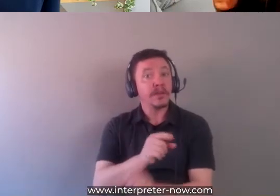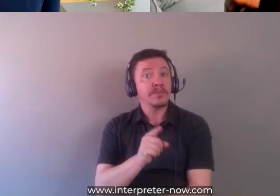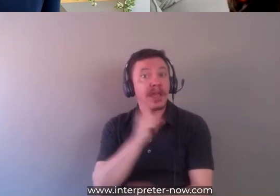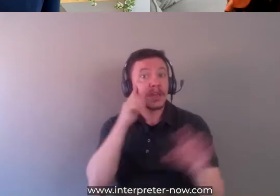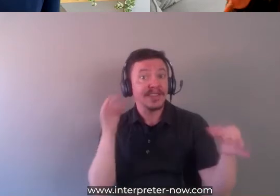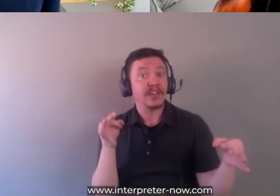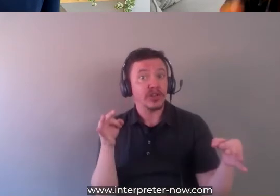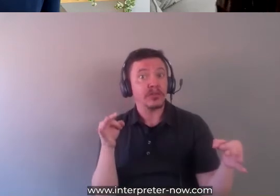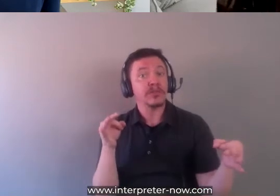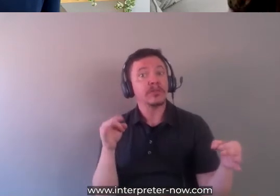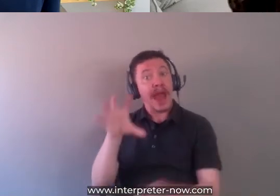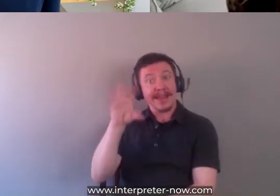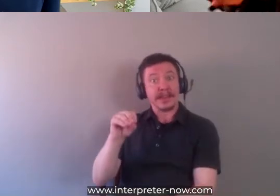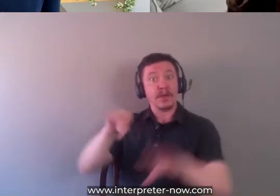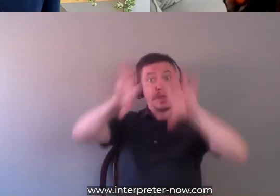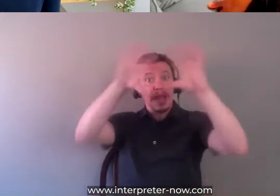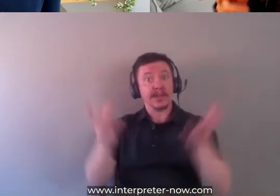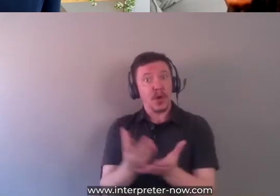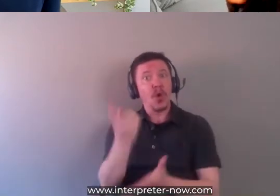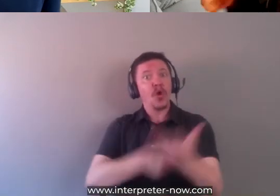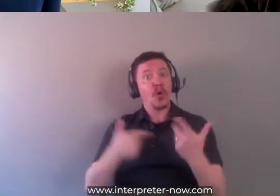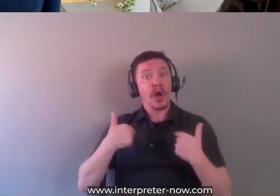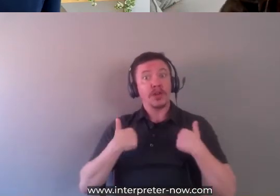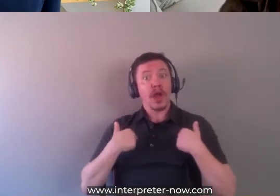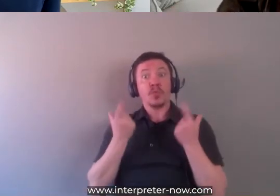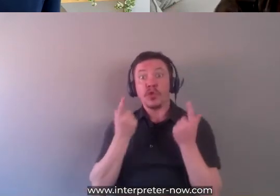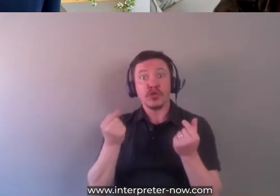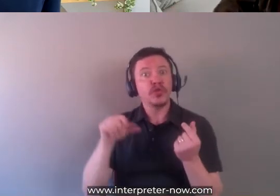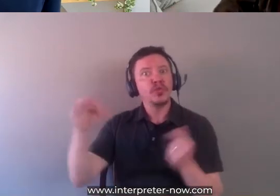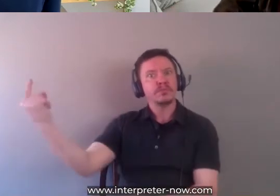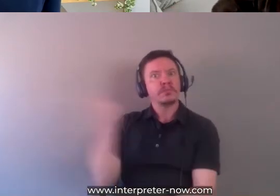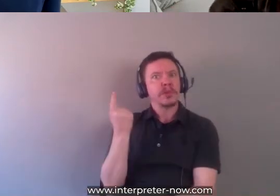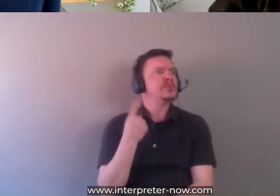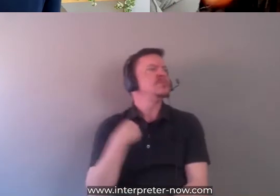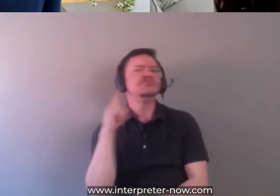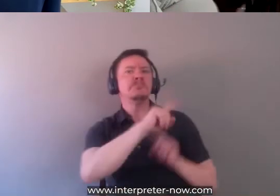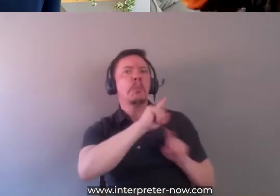as a company about what you will do if someone comes asking for that data, and whether it